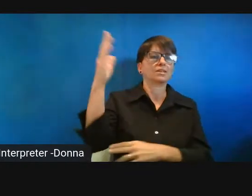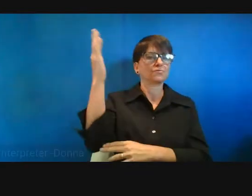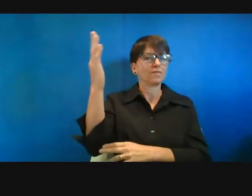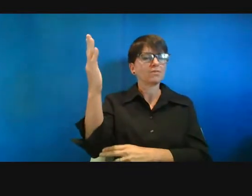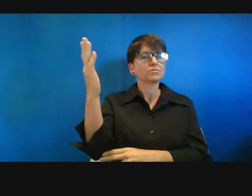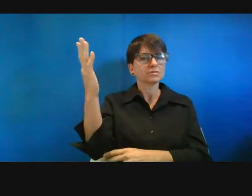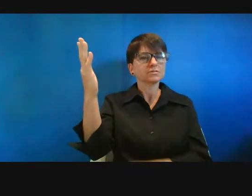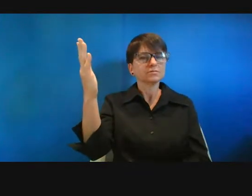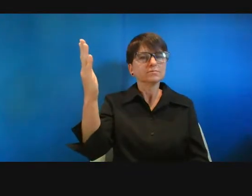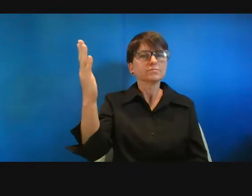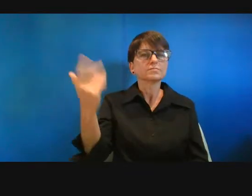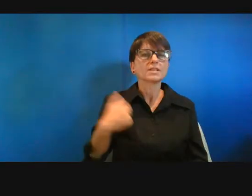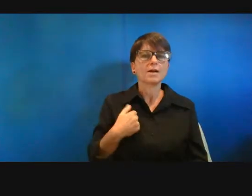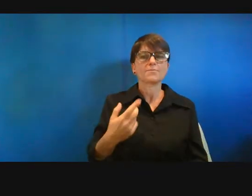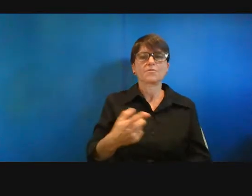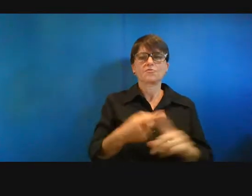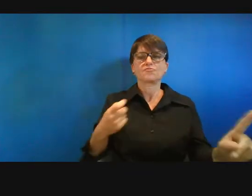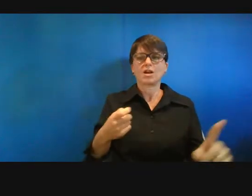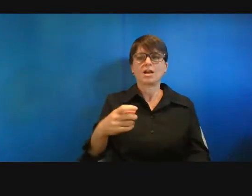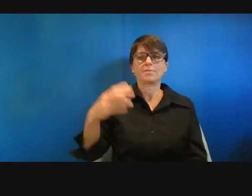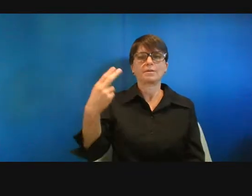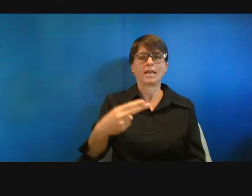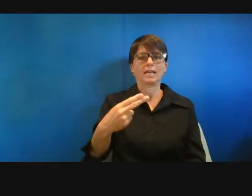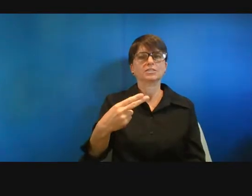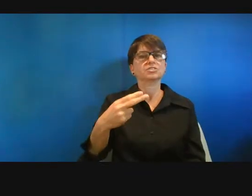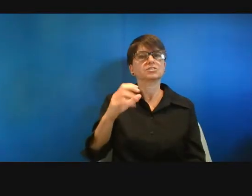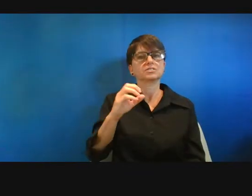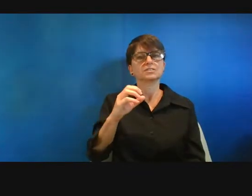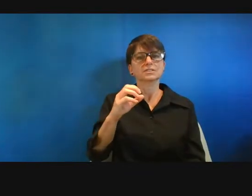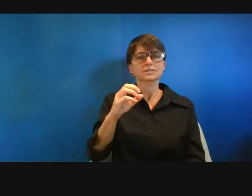Hope everyone enjoyed that as much as I did. We will take a quick break and come back for the